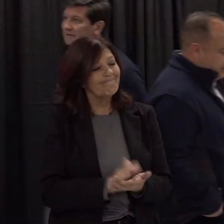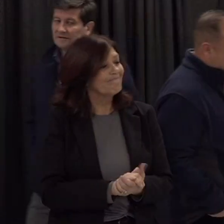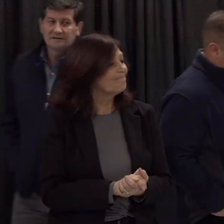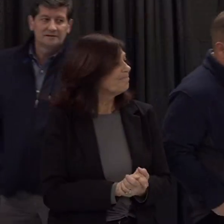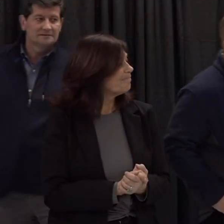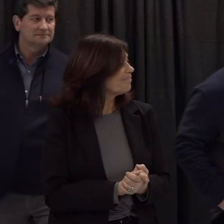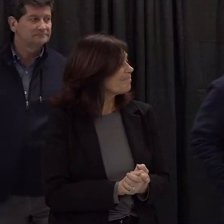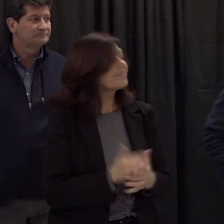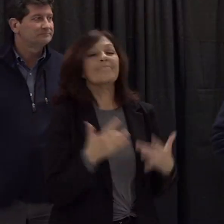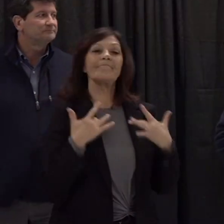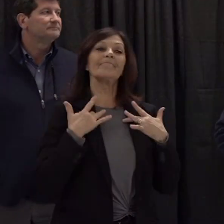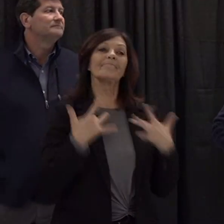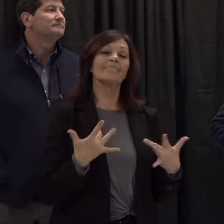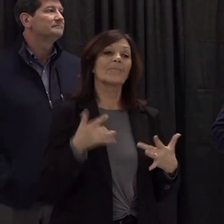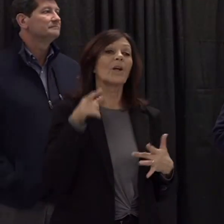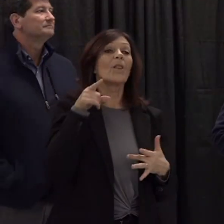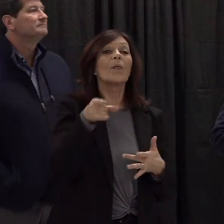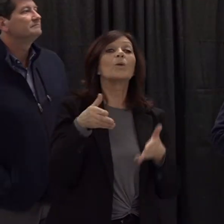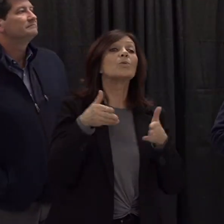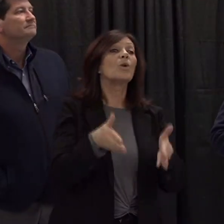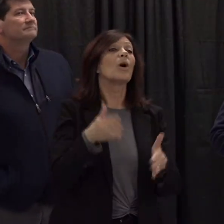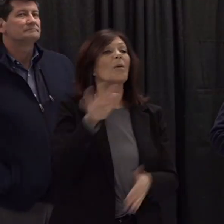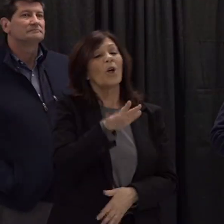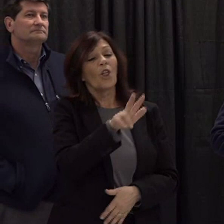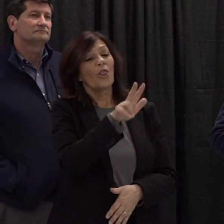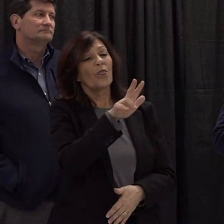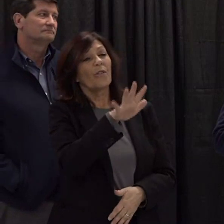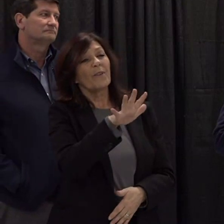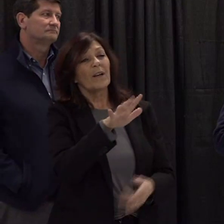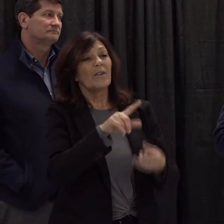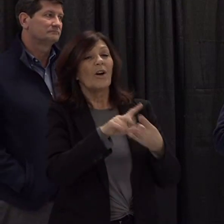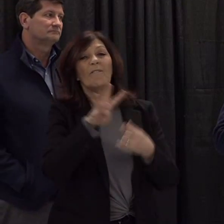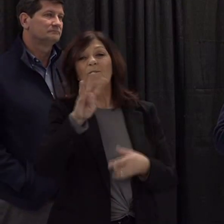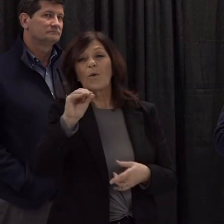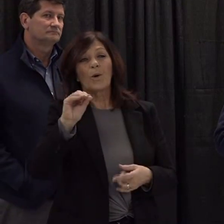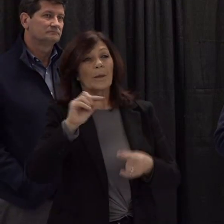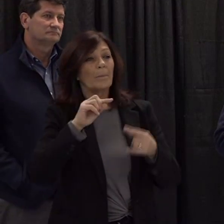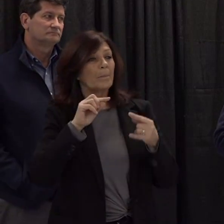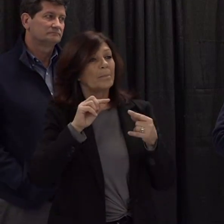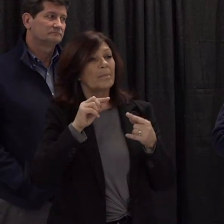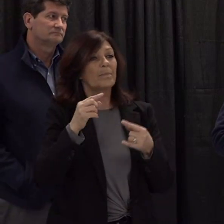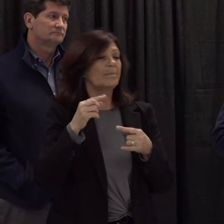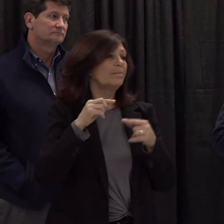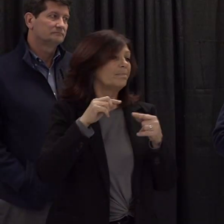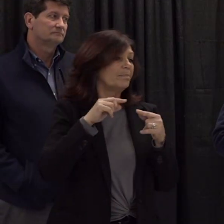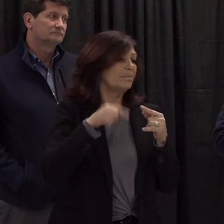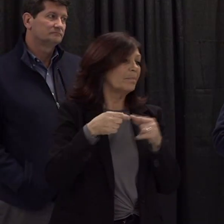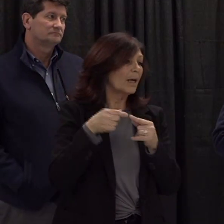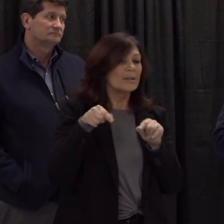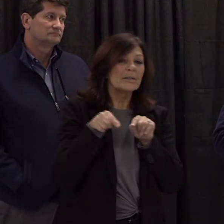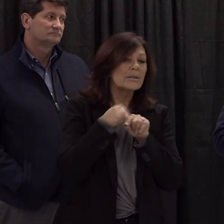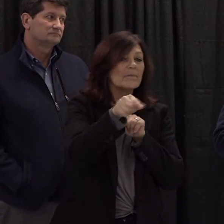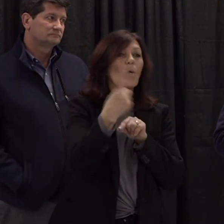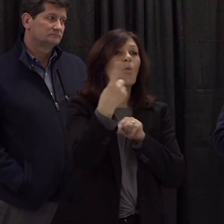So typically a lot of those routes, they're about 35 to 40 miles for one vehicle, one plow truck. Right now we've we've doubled up